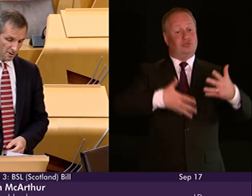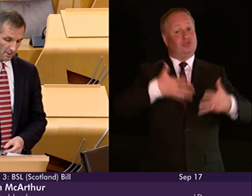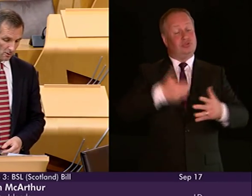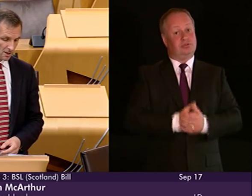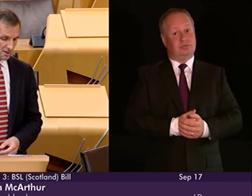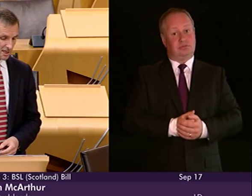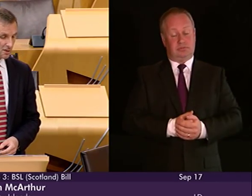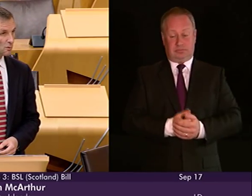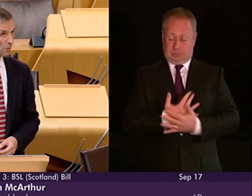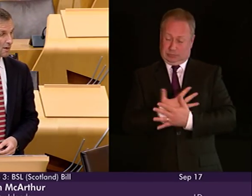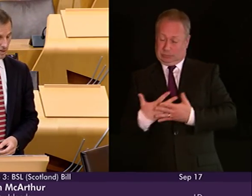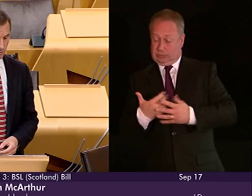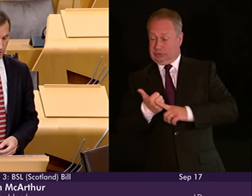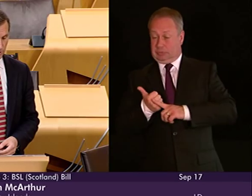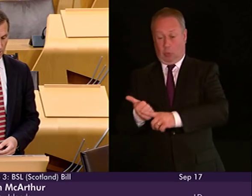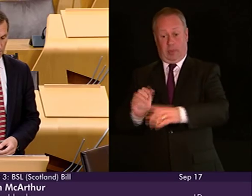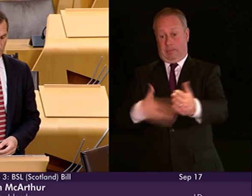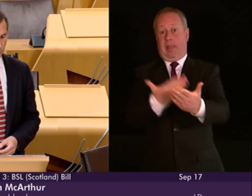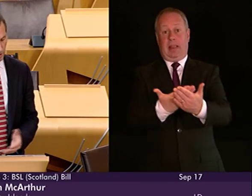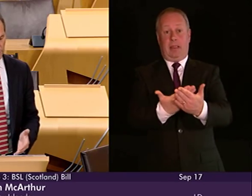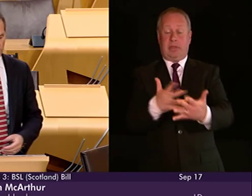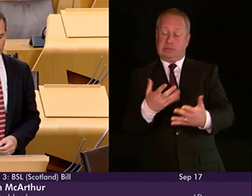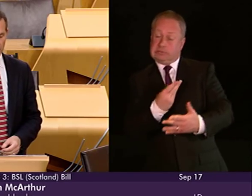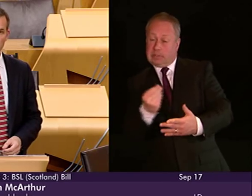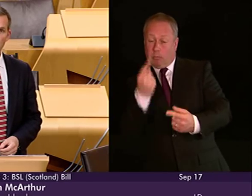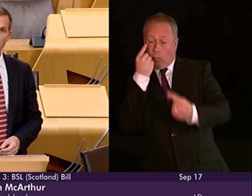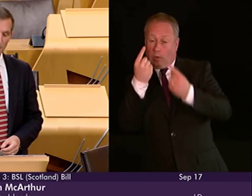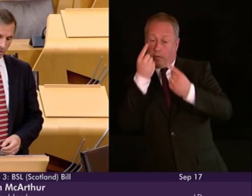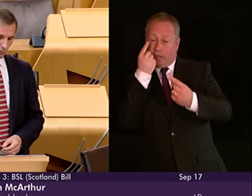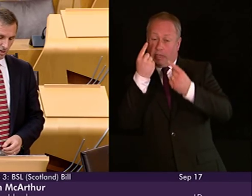Griffin’s bill, some concerns were raised with us. They related in part to the potential